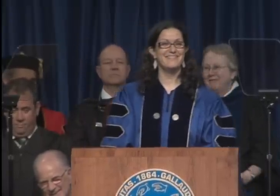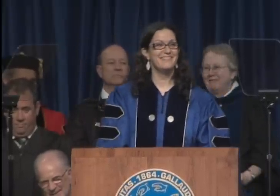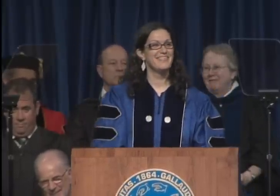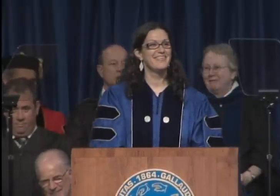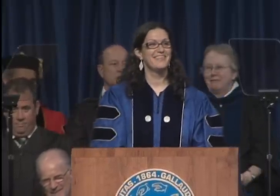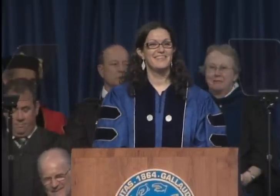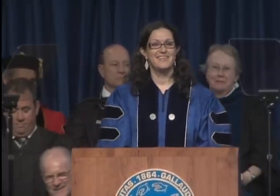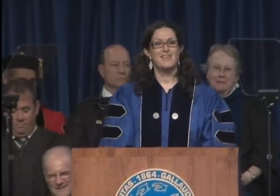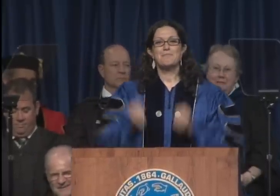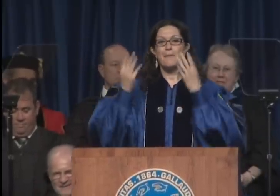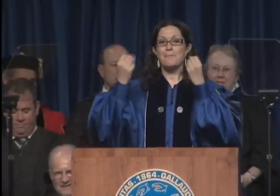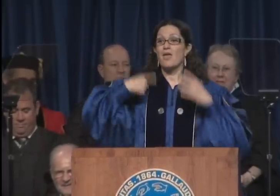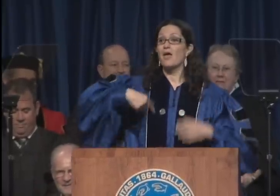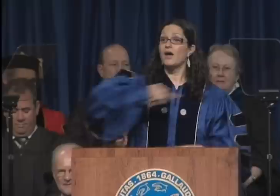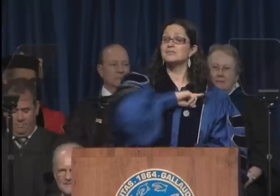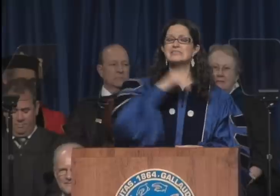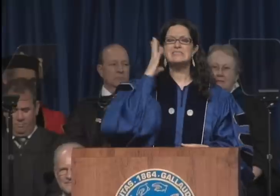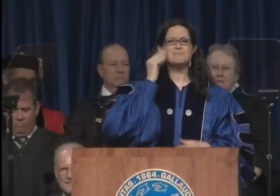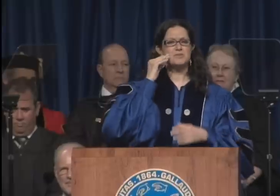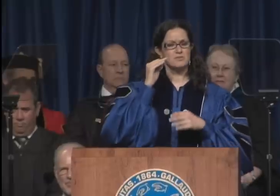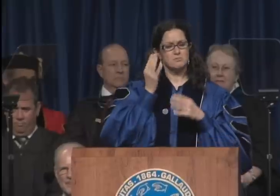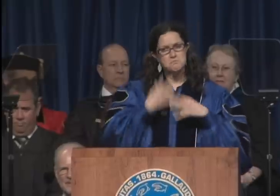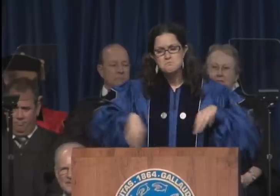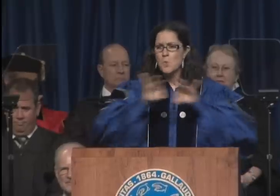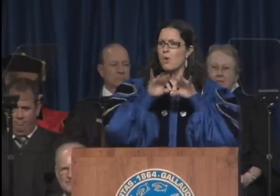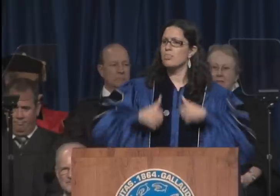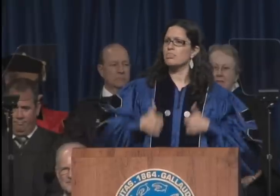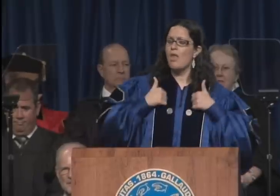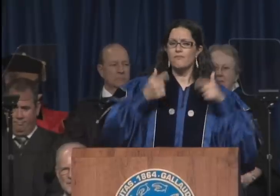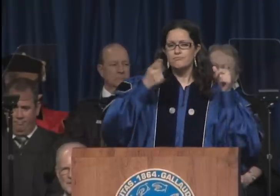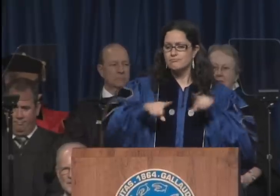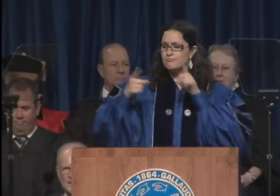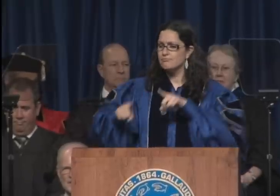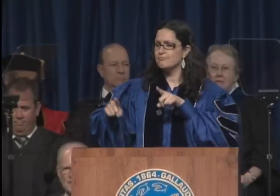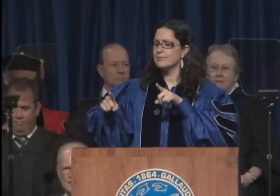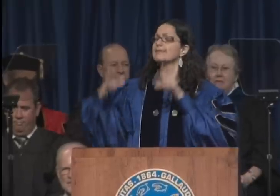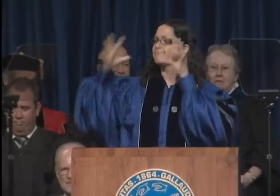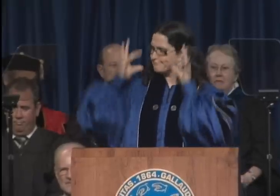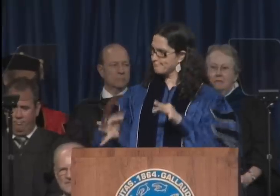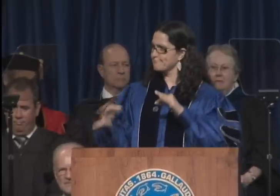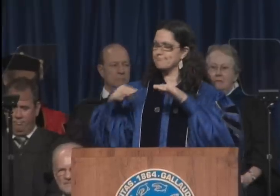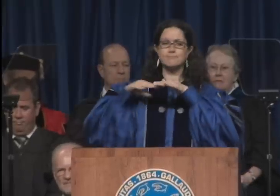Many of us experienced significant life events